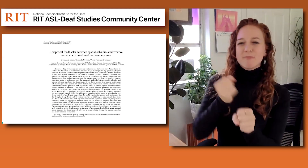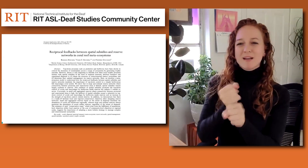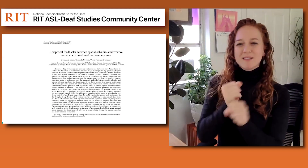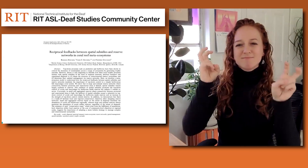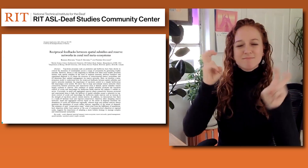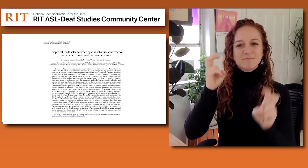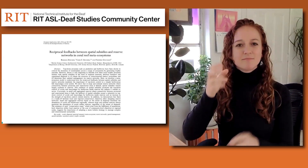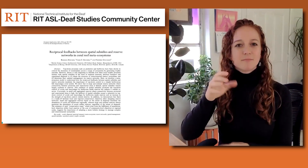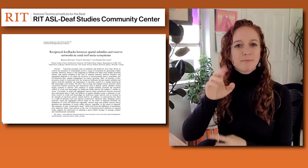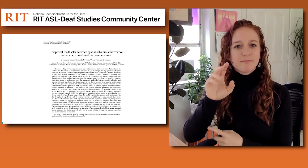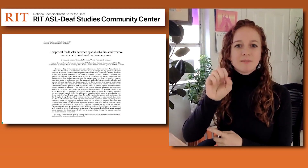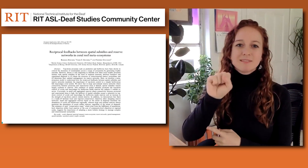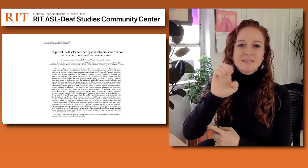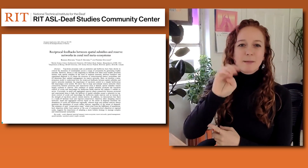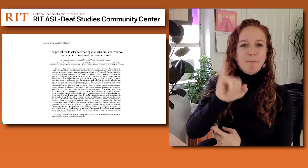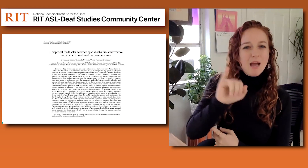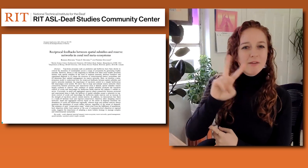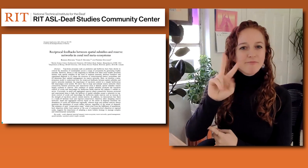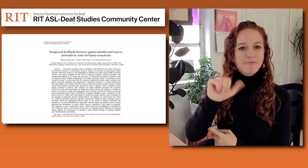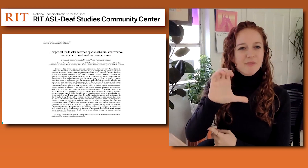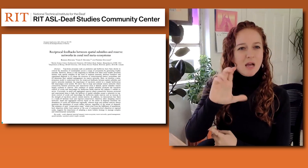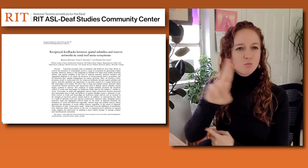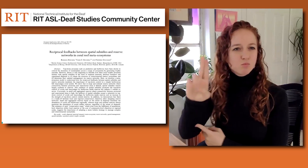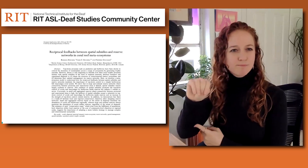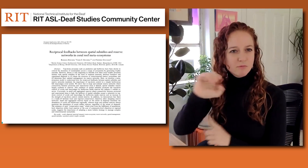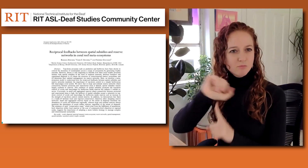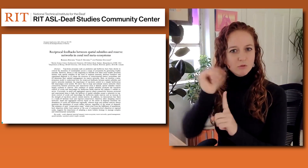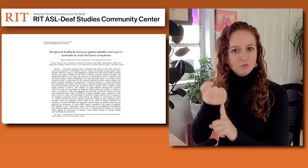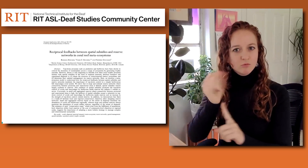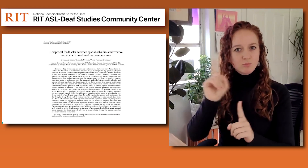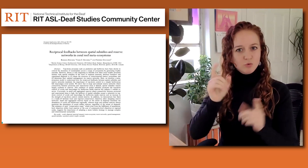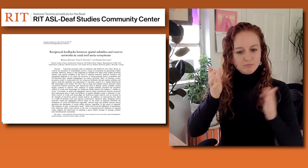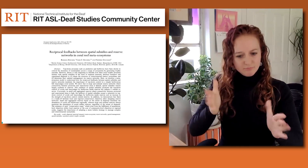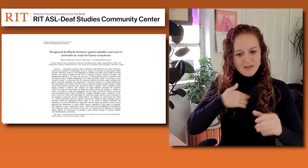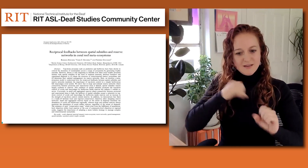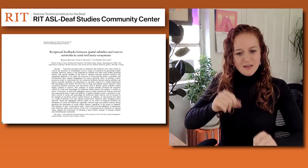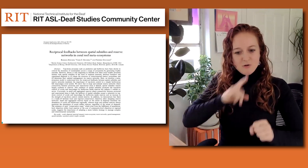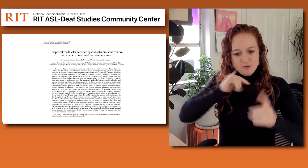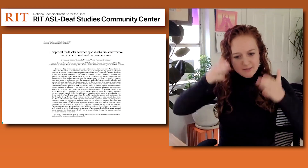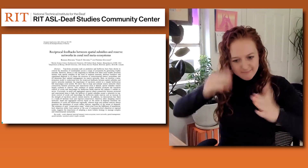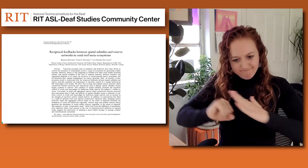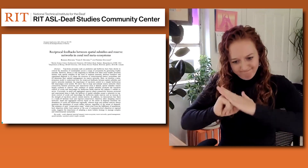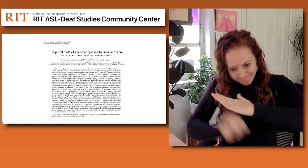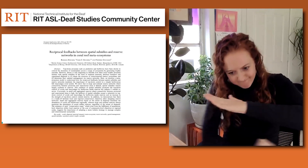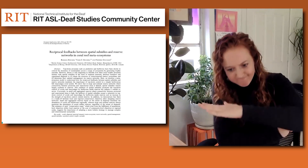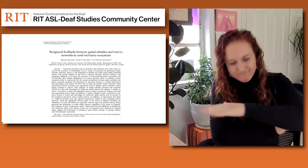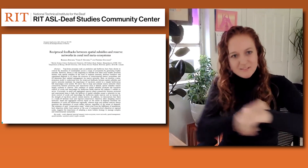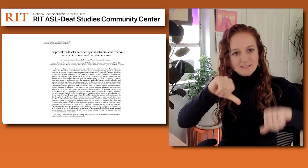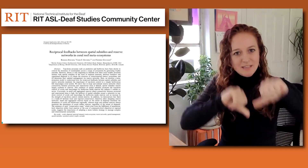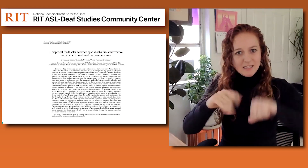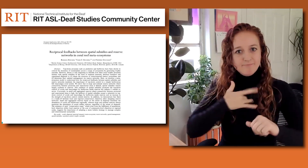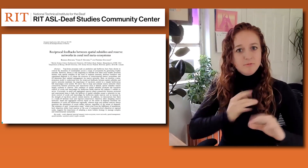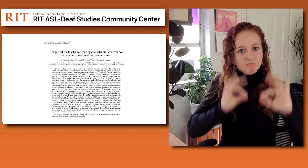and not on language via an interpreter. It was sort of working in a vacuum.